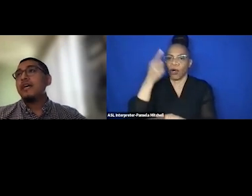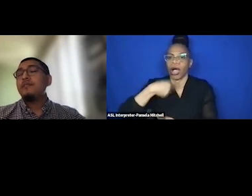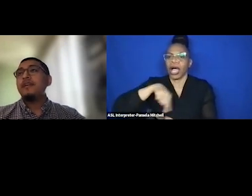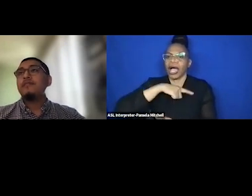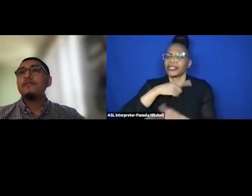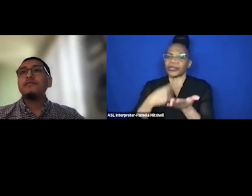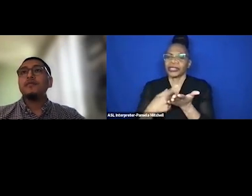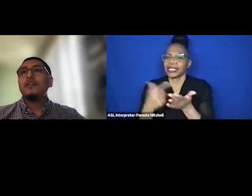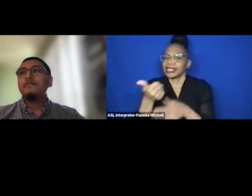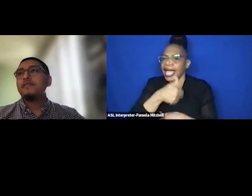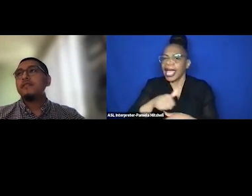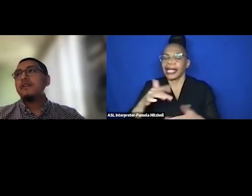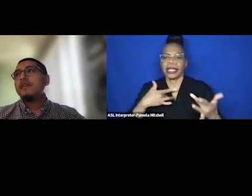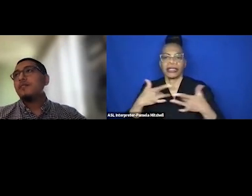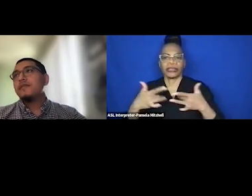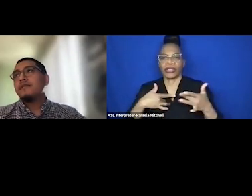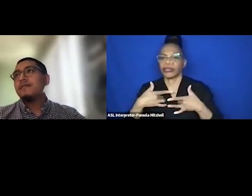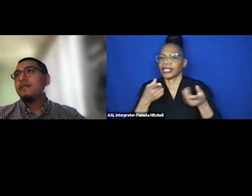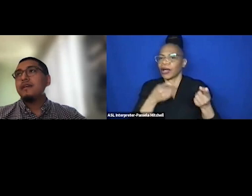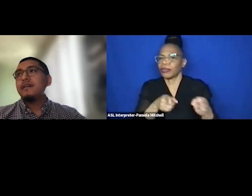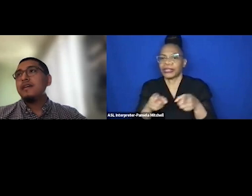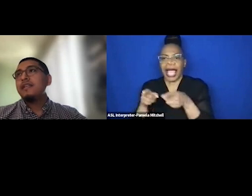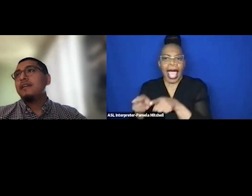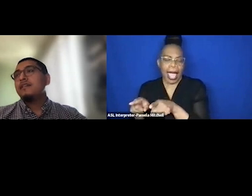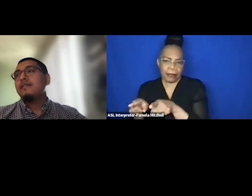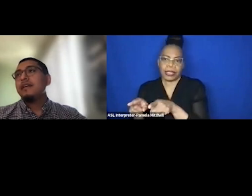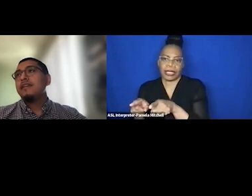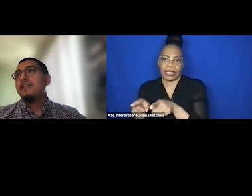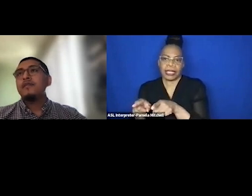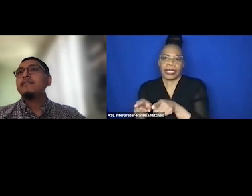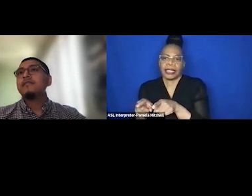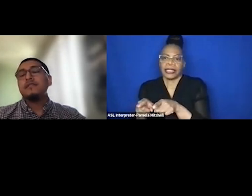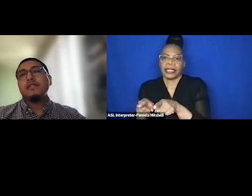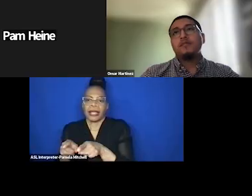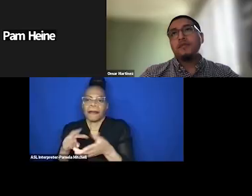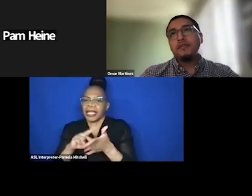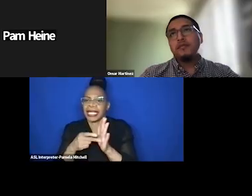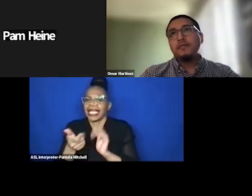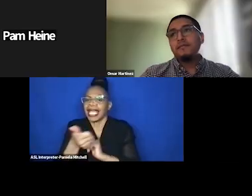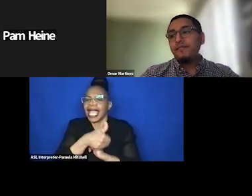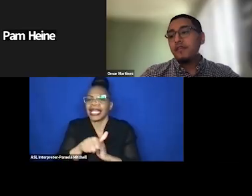that were happening with the field office, with any other entity that we were dealing with.